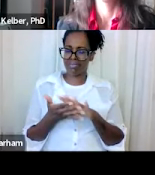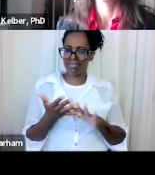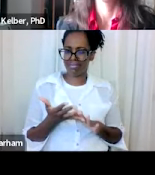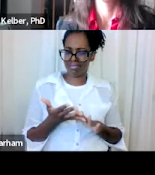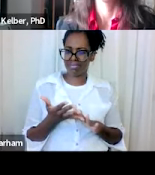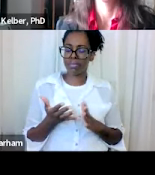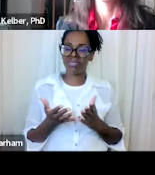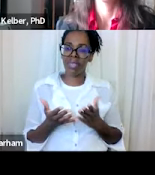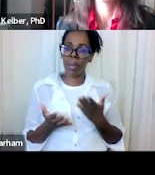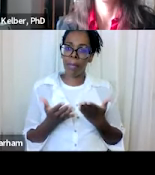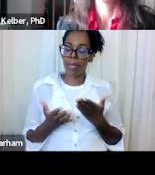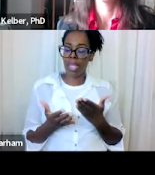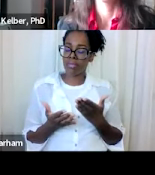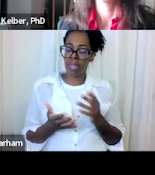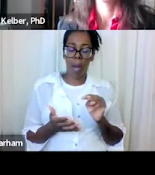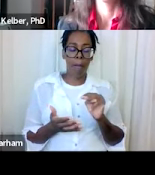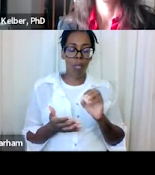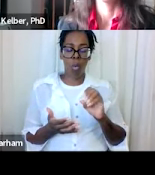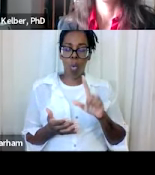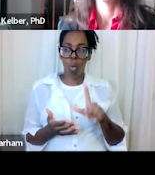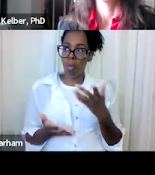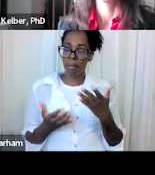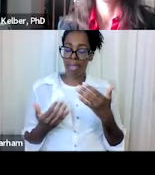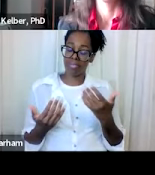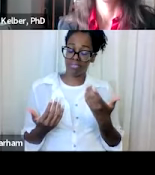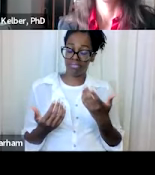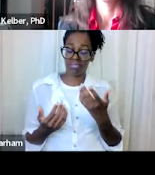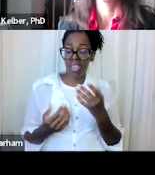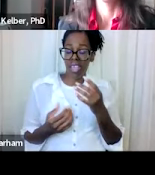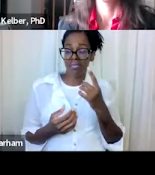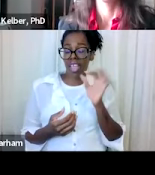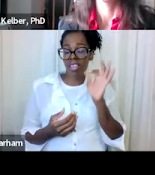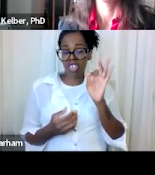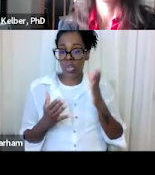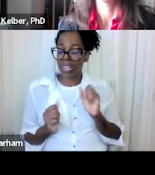Perhaps there's someone from a faith community can support. So really thinking about